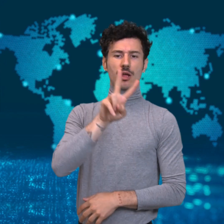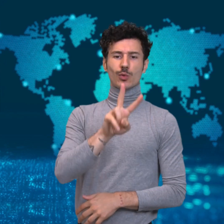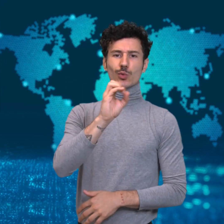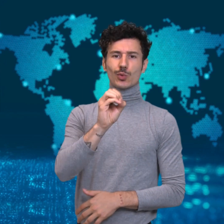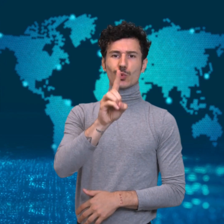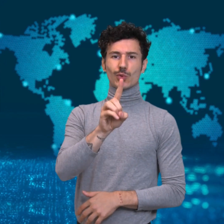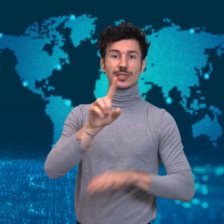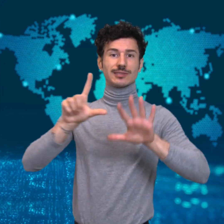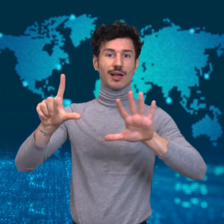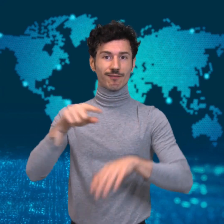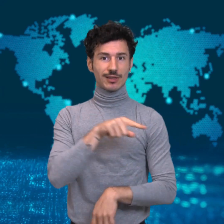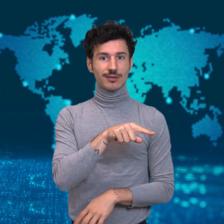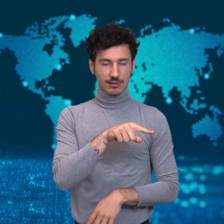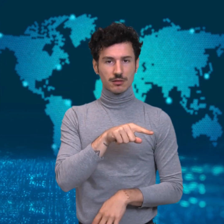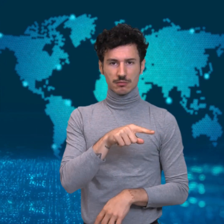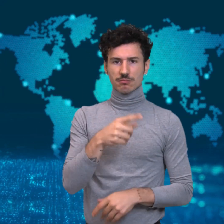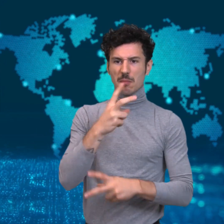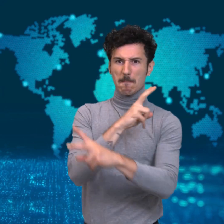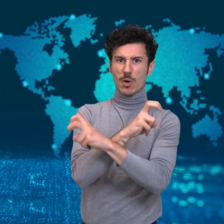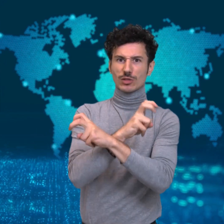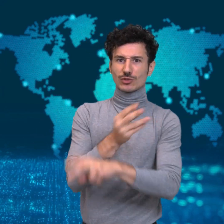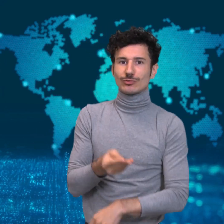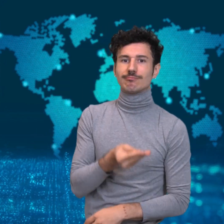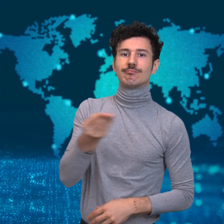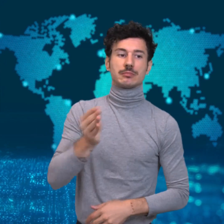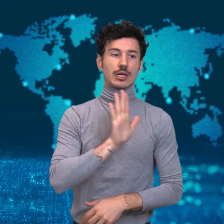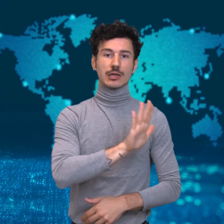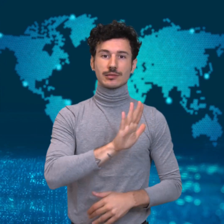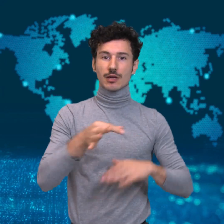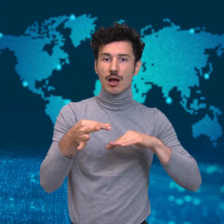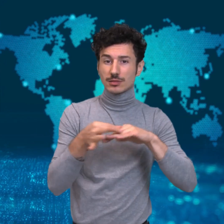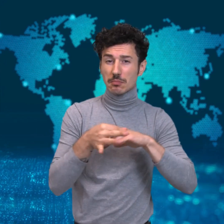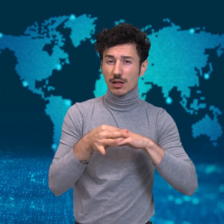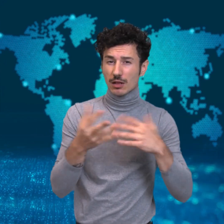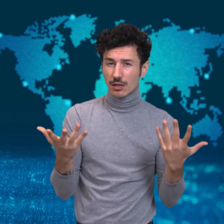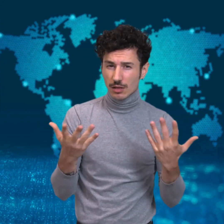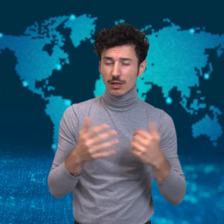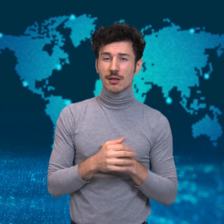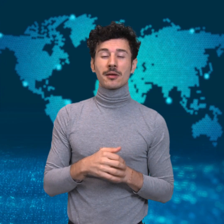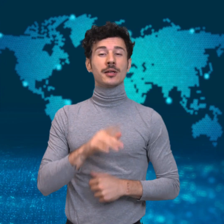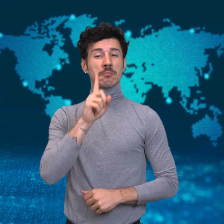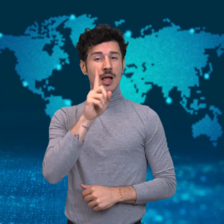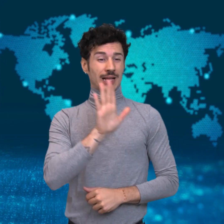In 2017, she poisoned her husband with nitrite,